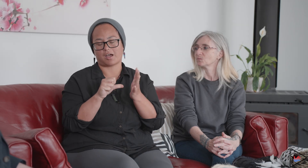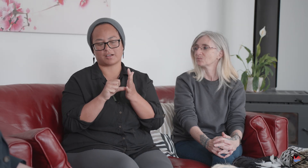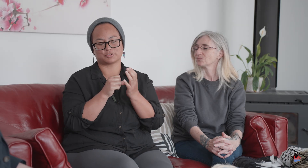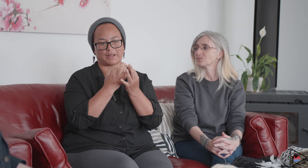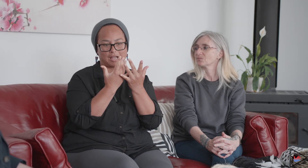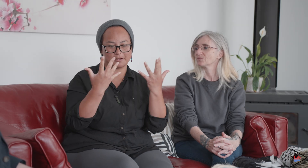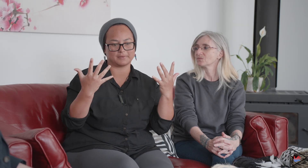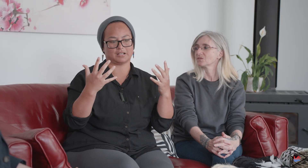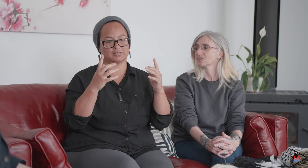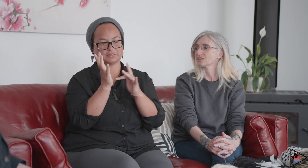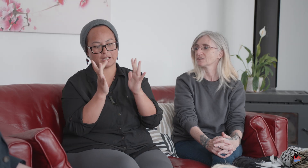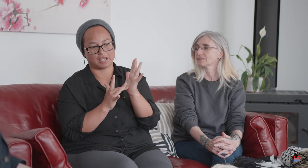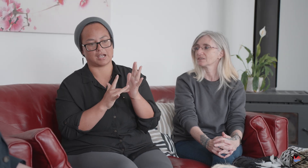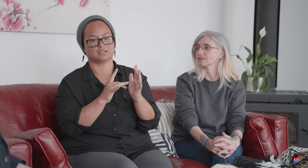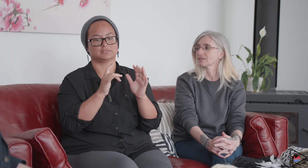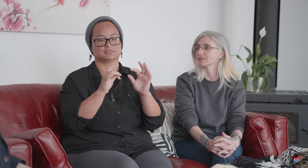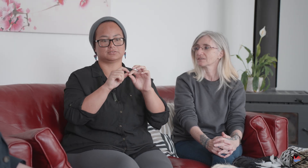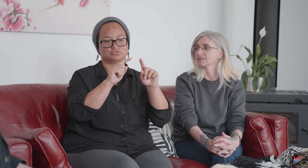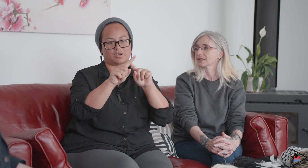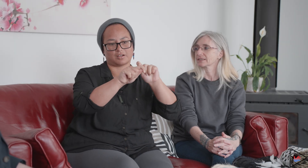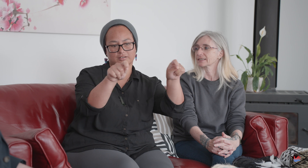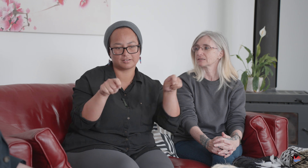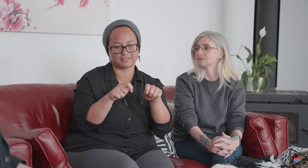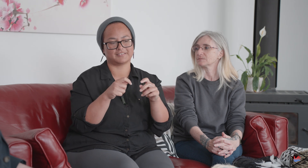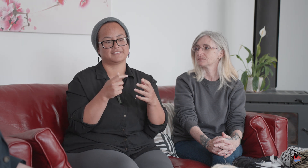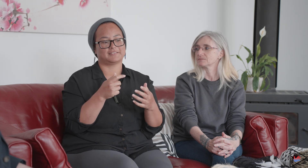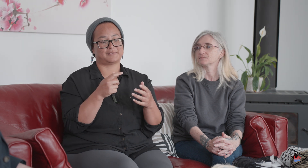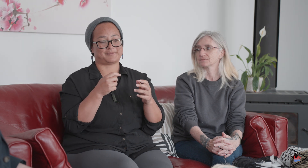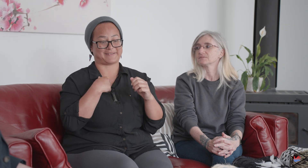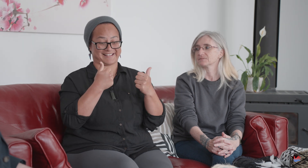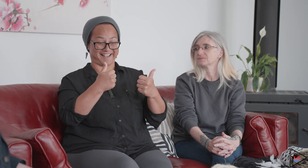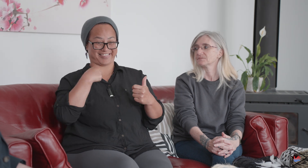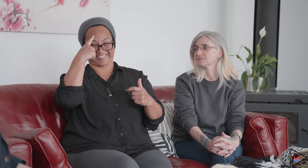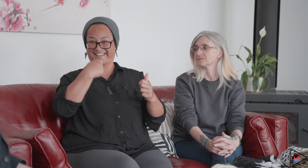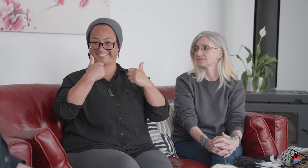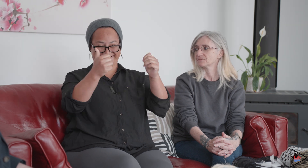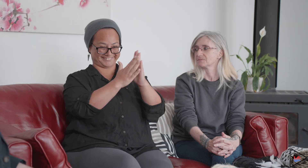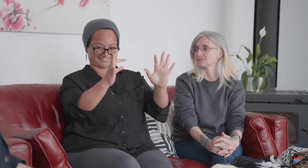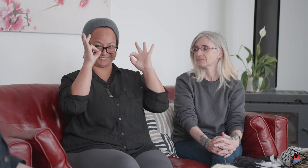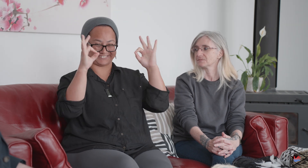isn't too bad but the hard thing is calculating the right size from the beginning, setting up the